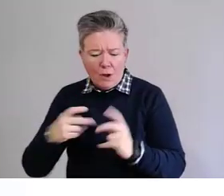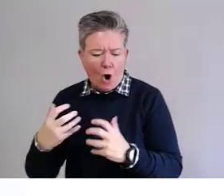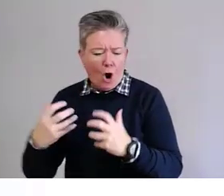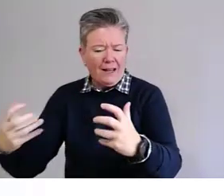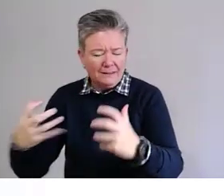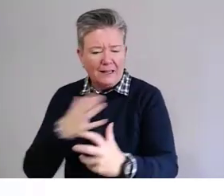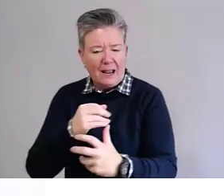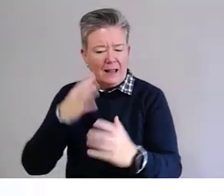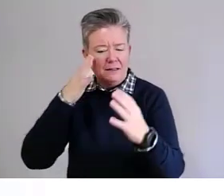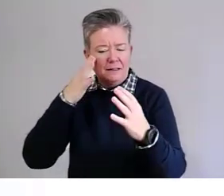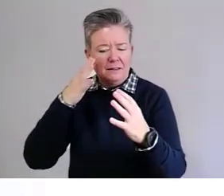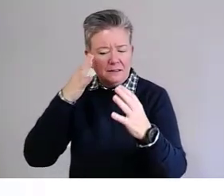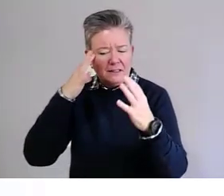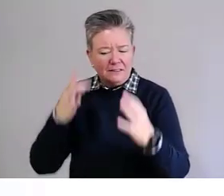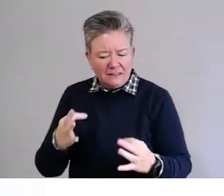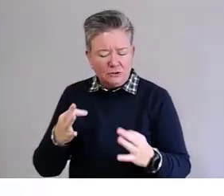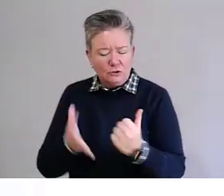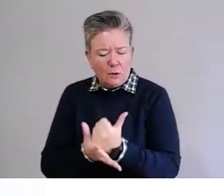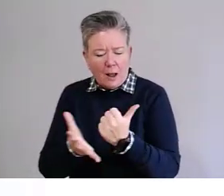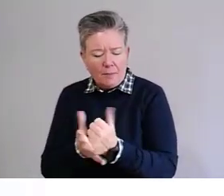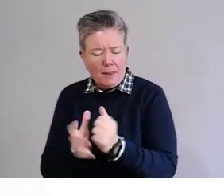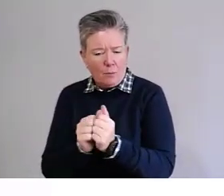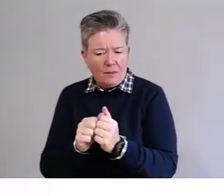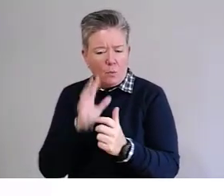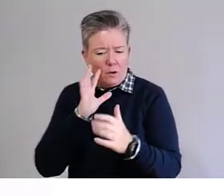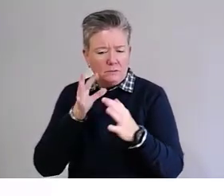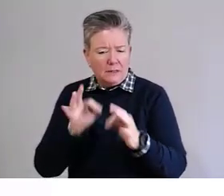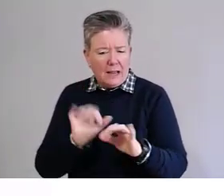that they are meant to inform.